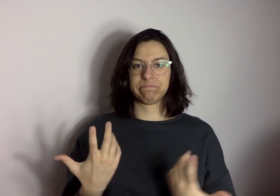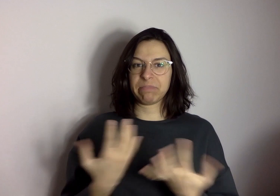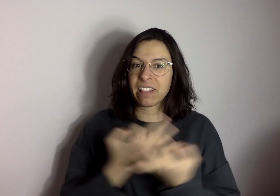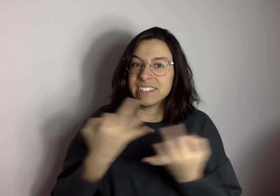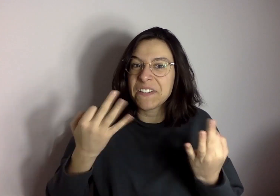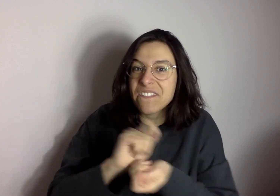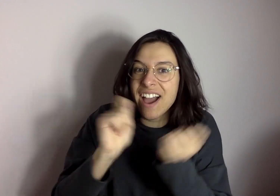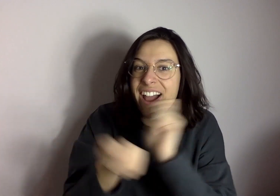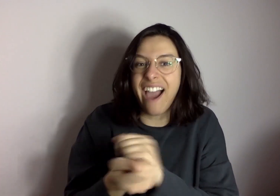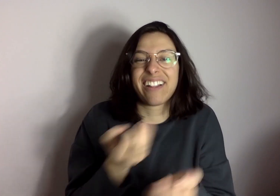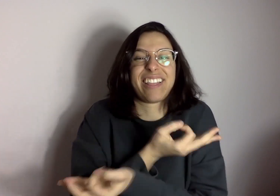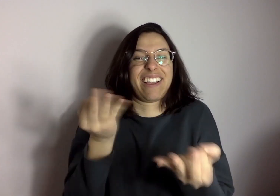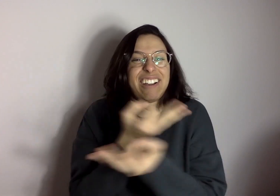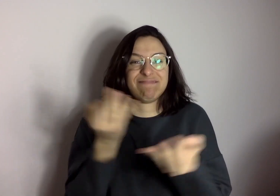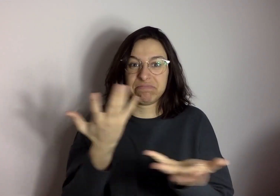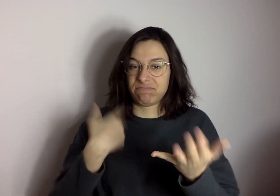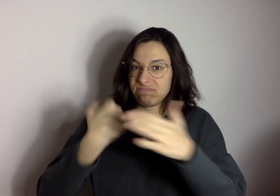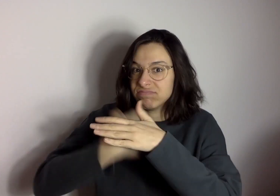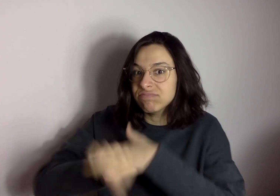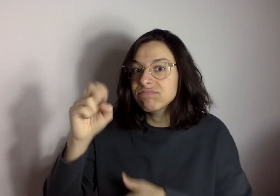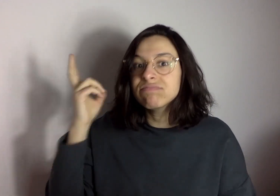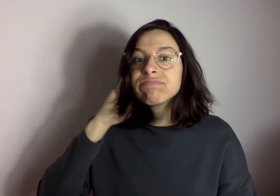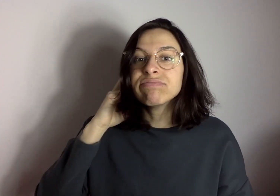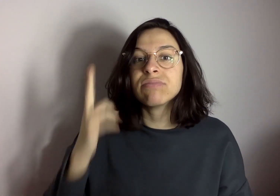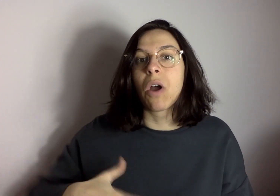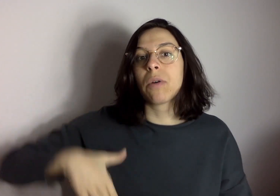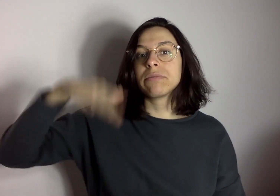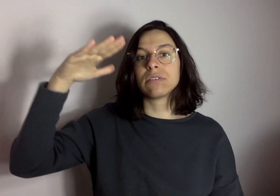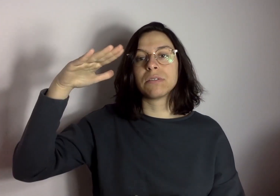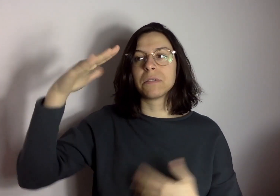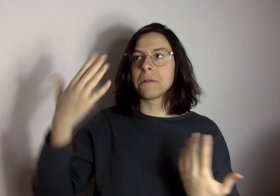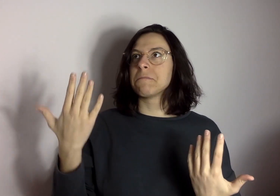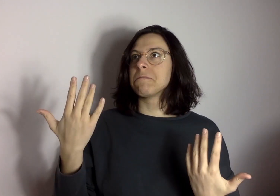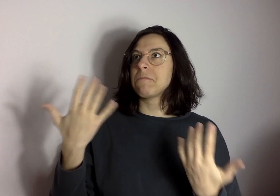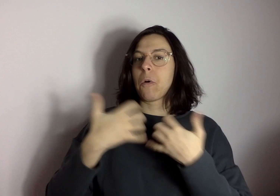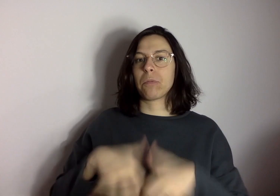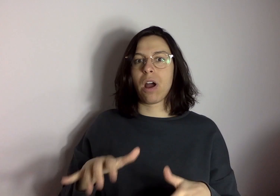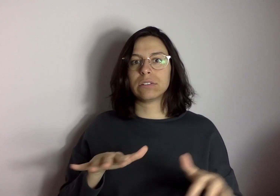With me nothing changed. I was born deaf and grew up like that.